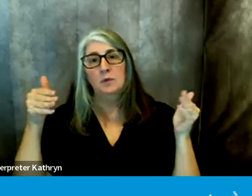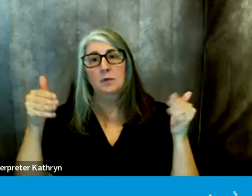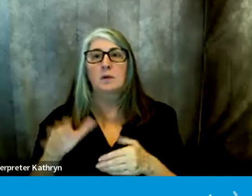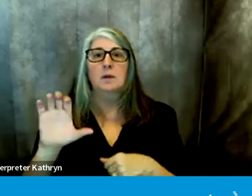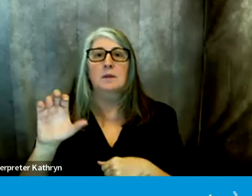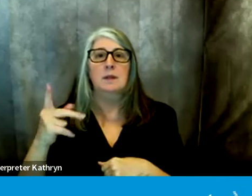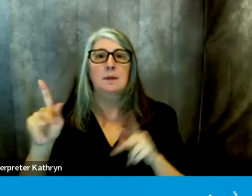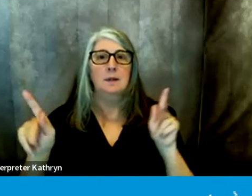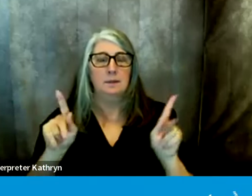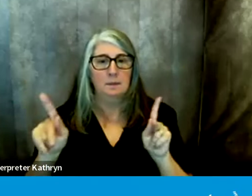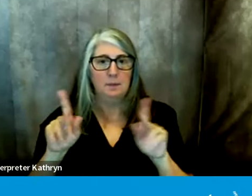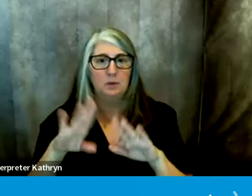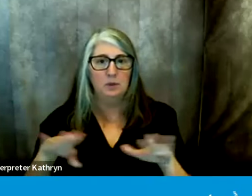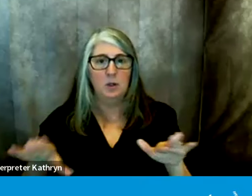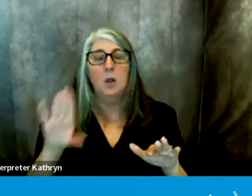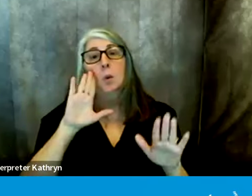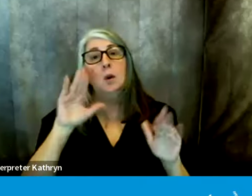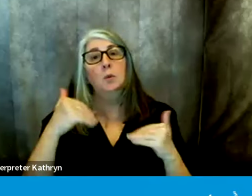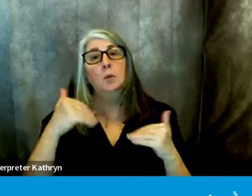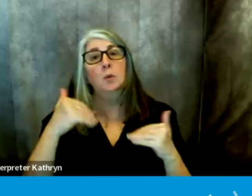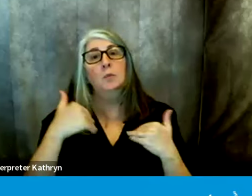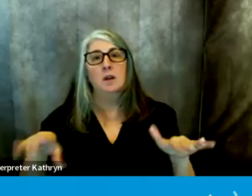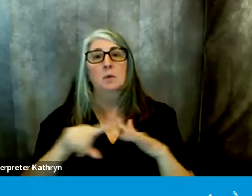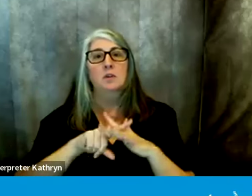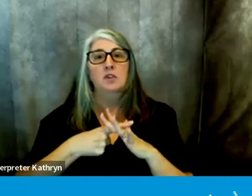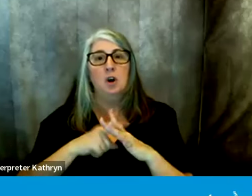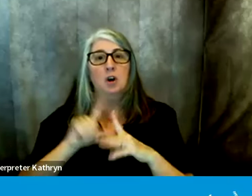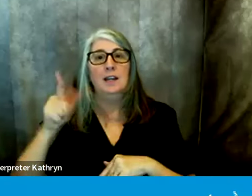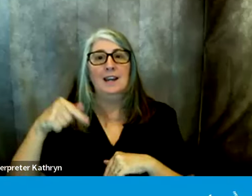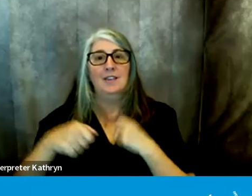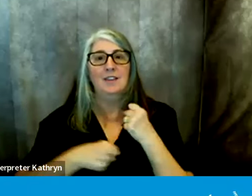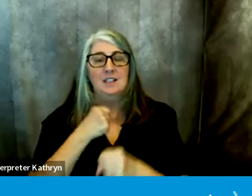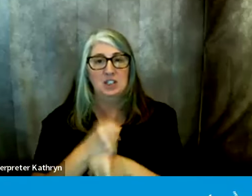We're hoping to have the trial started later this year as well. And that will be on the market in a couple of years.